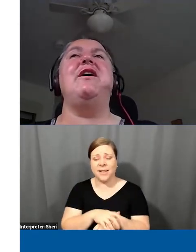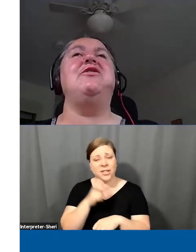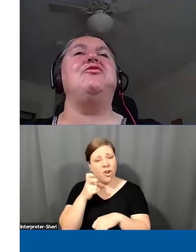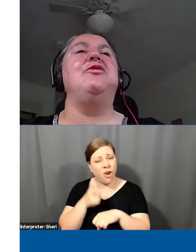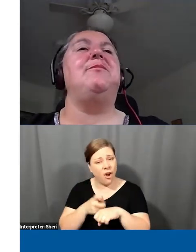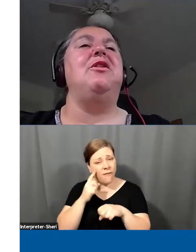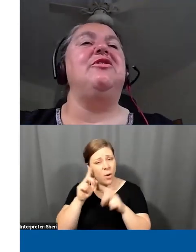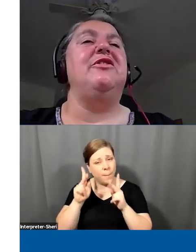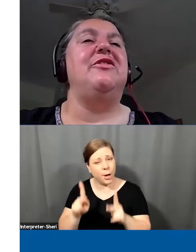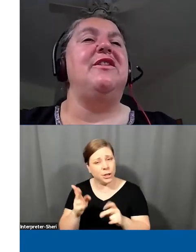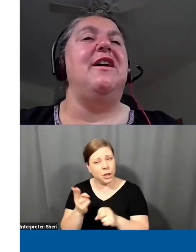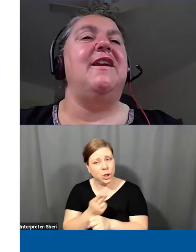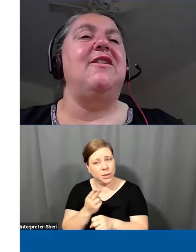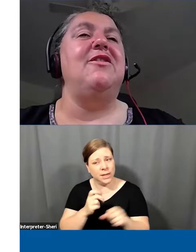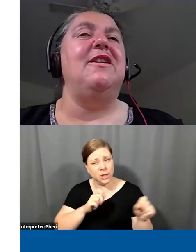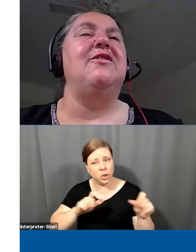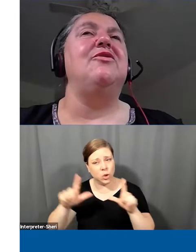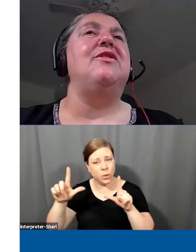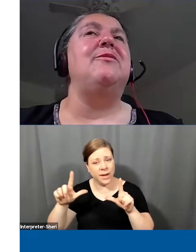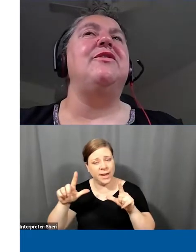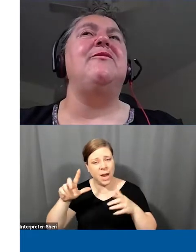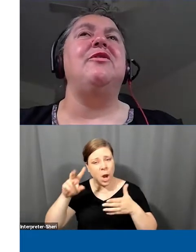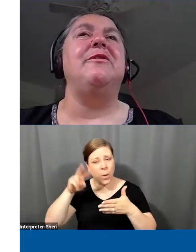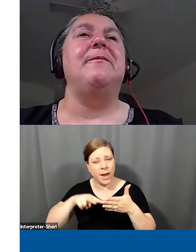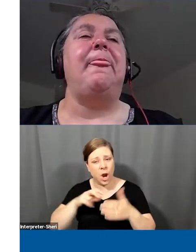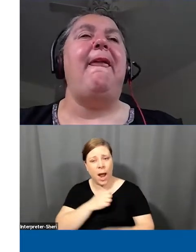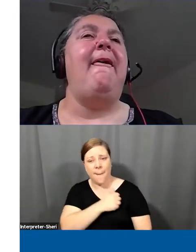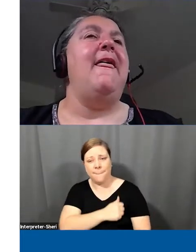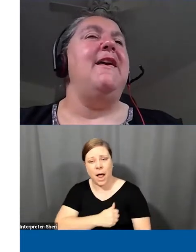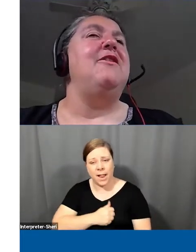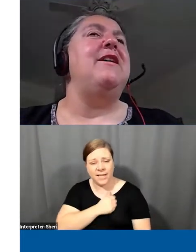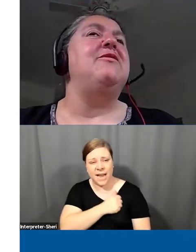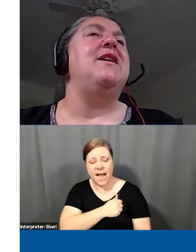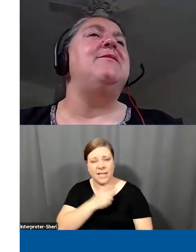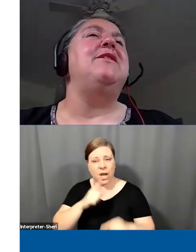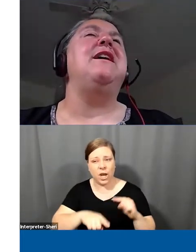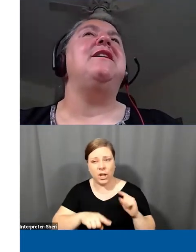I truly apologize that I cannot get those demos up for you. If we have some time at the end,